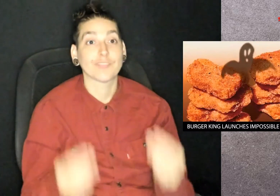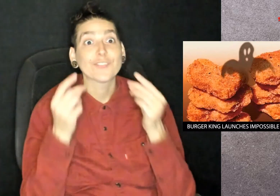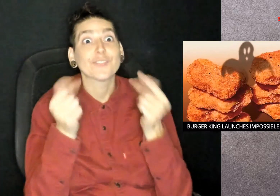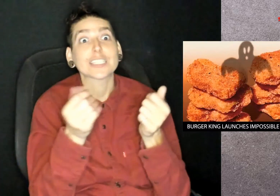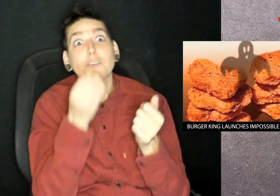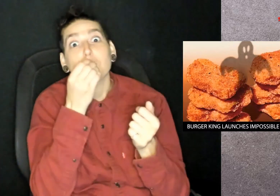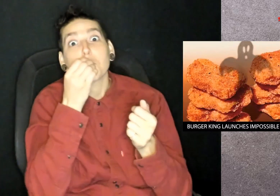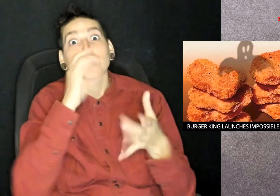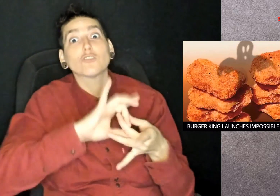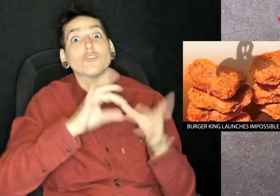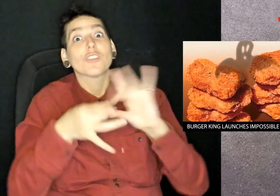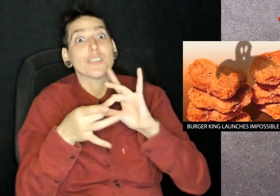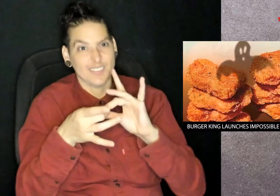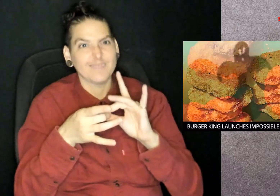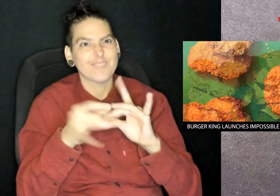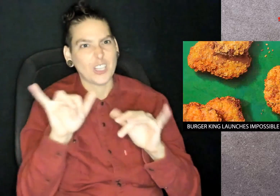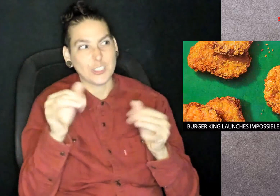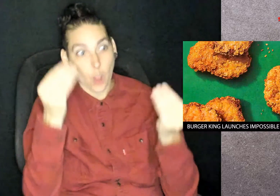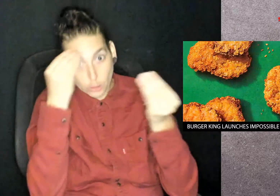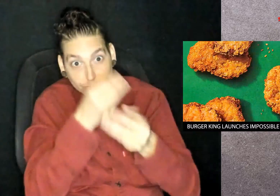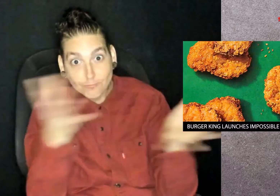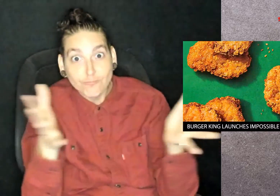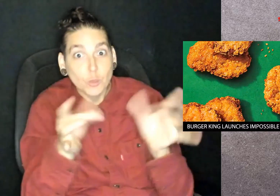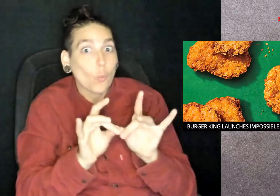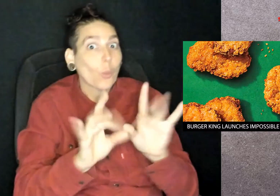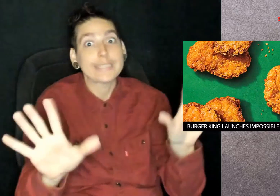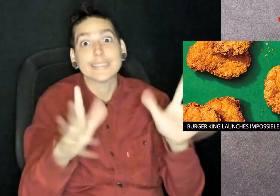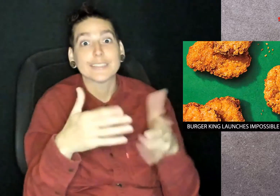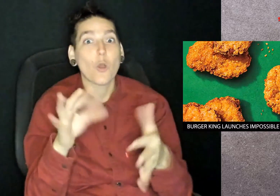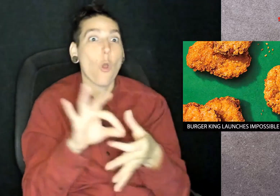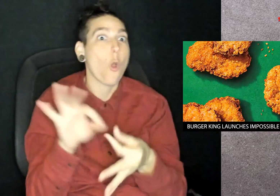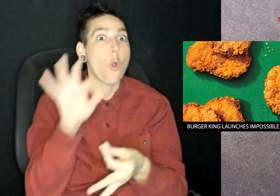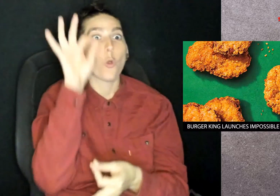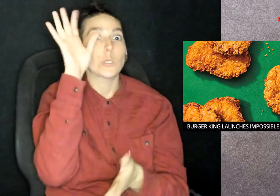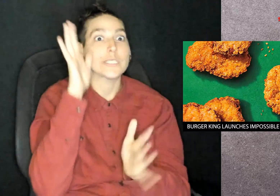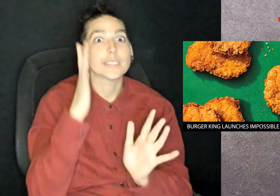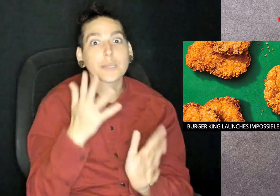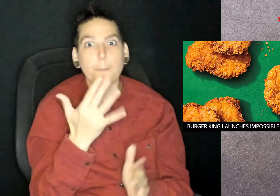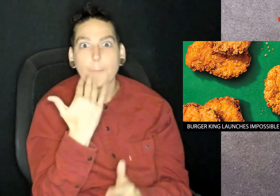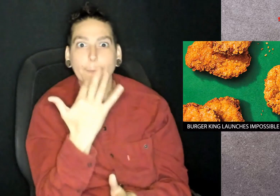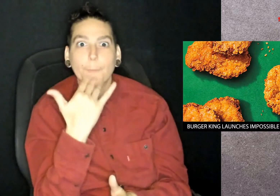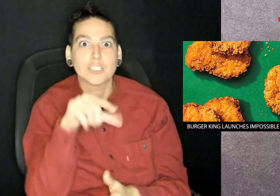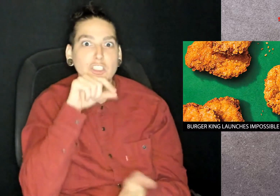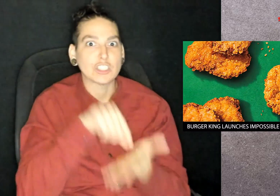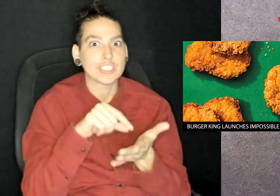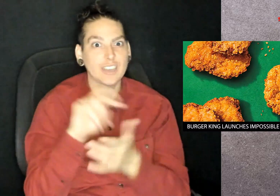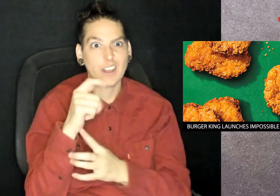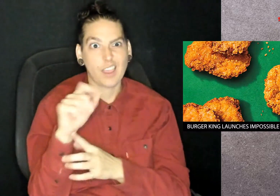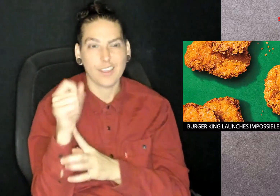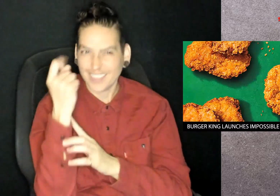the fast food chain is also releasing ghost pepper chicken nuggets for a limited time